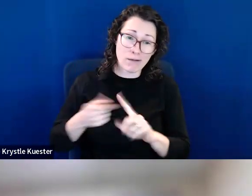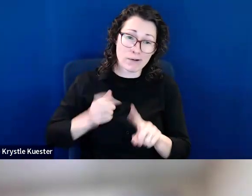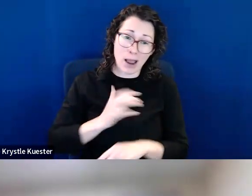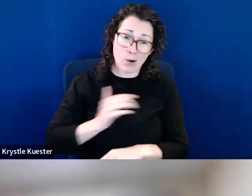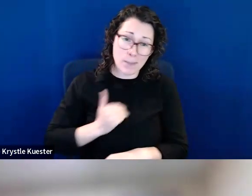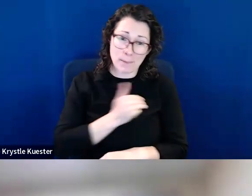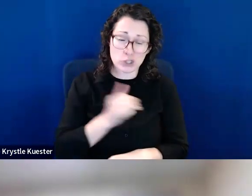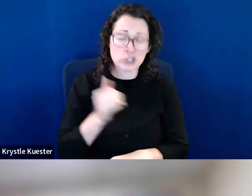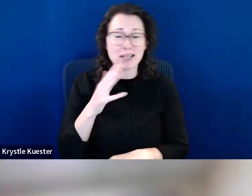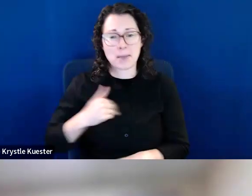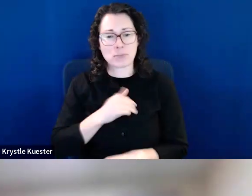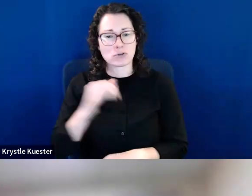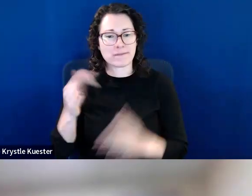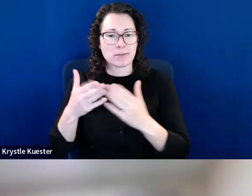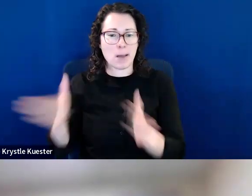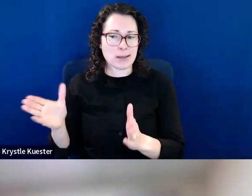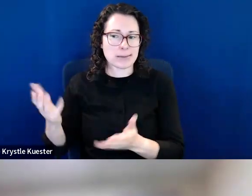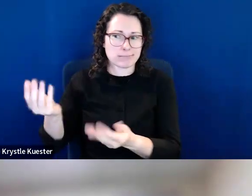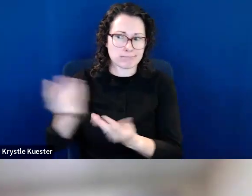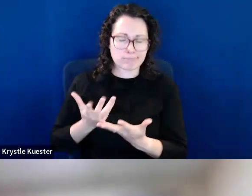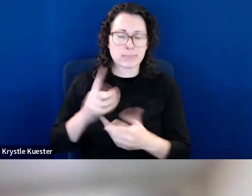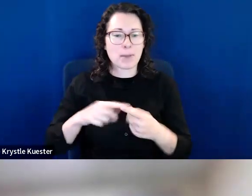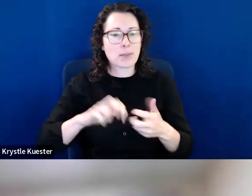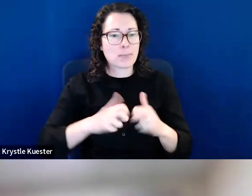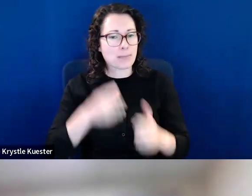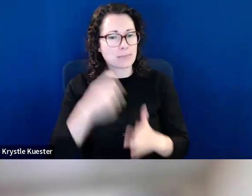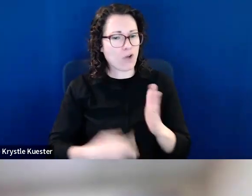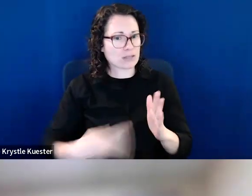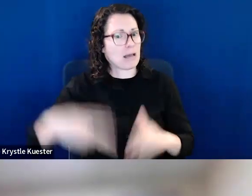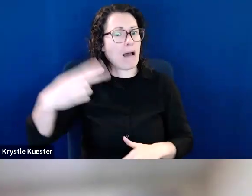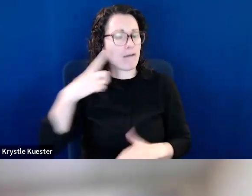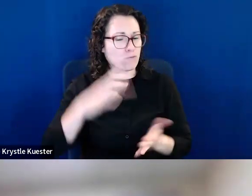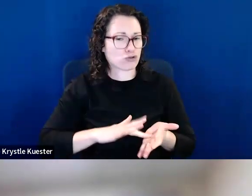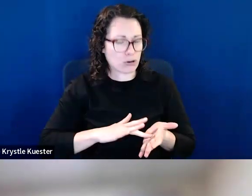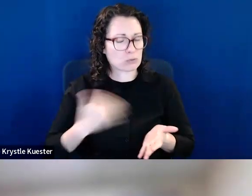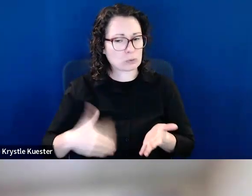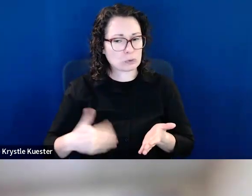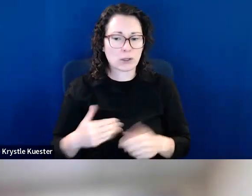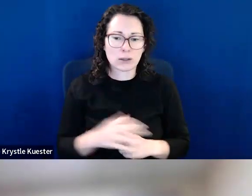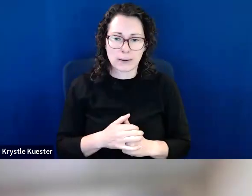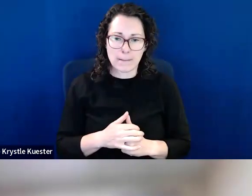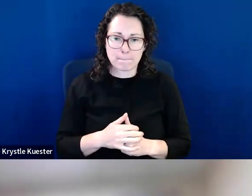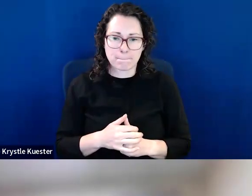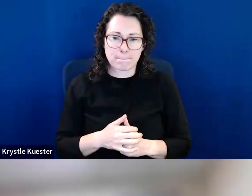from members of the public about the problem of high drug prices and uh both kind of anecdotal as